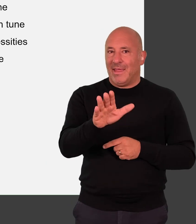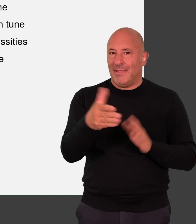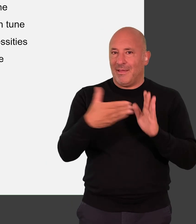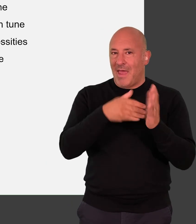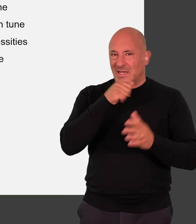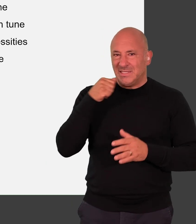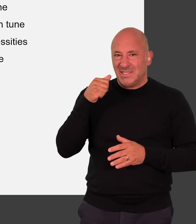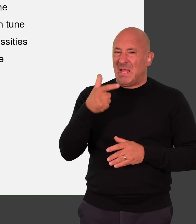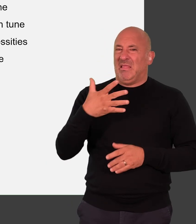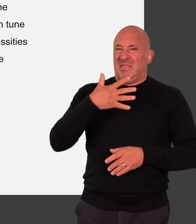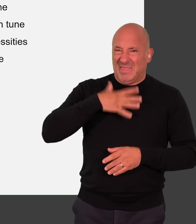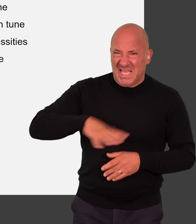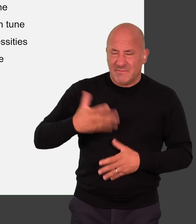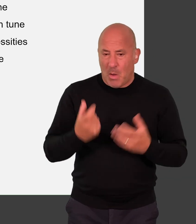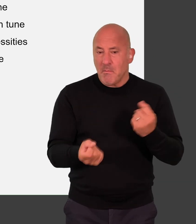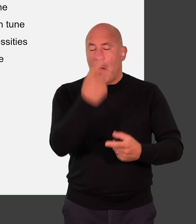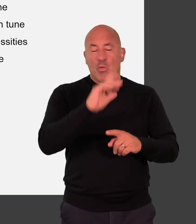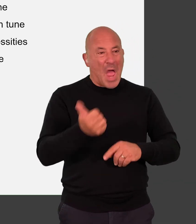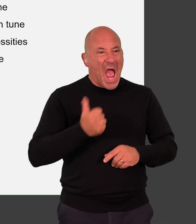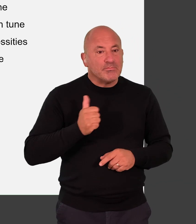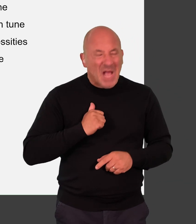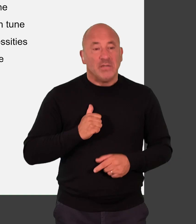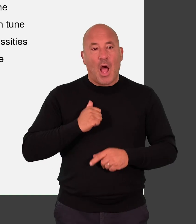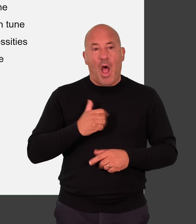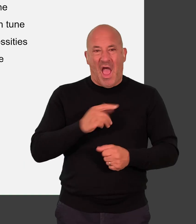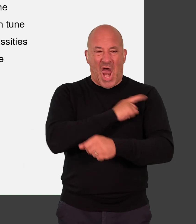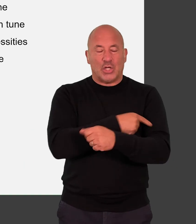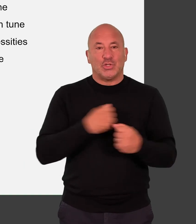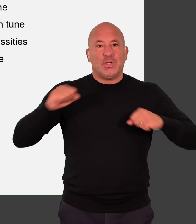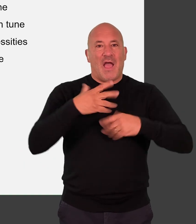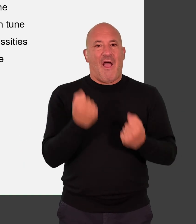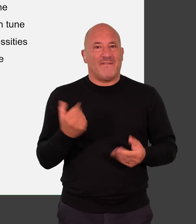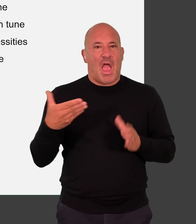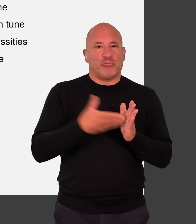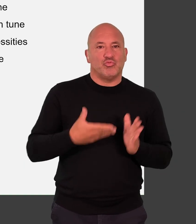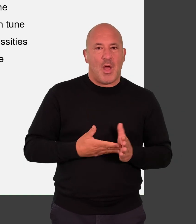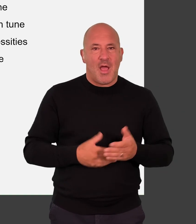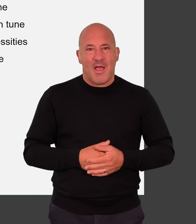it’s an essential for handling unexpected demands.